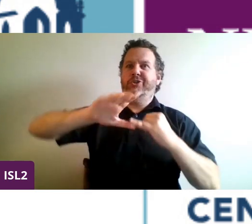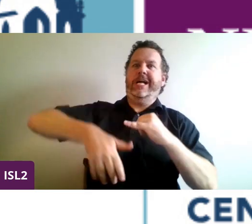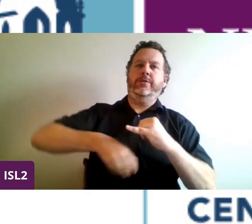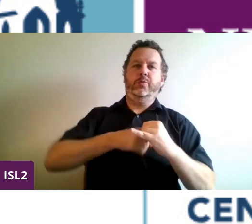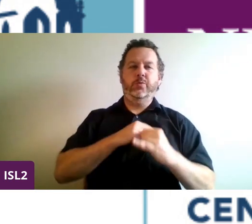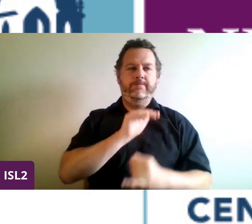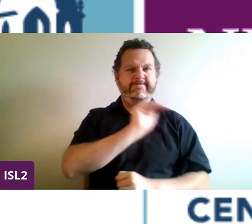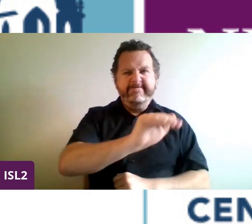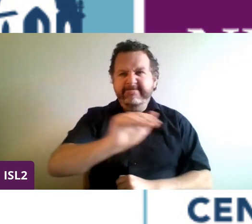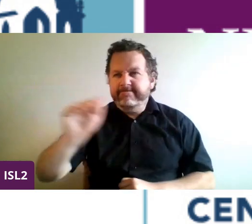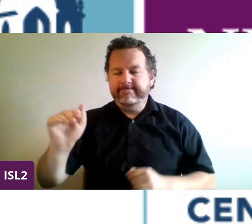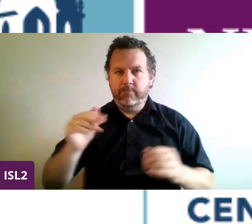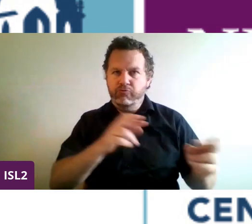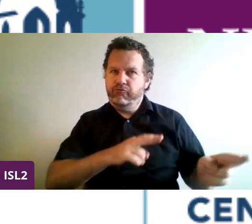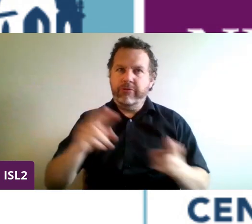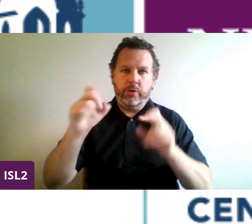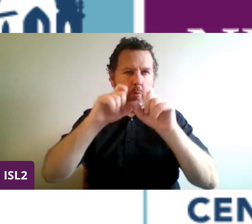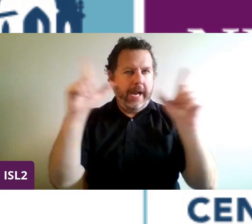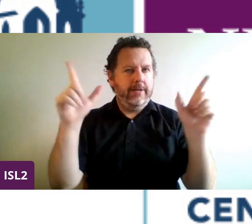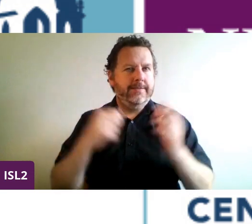while they care deeply